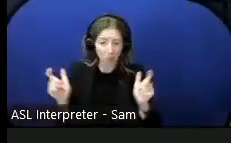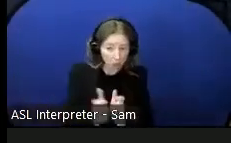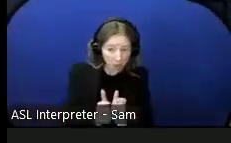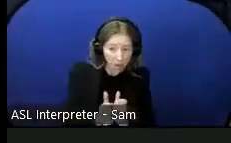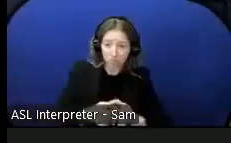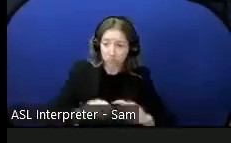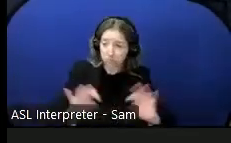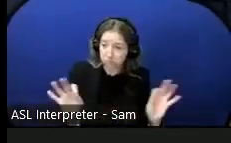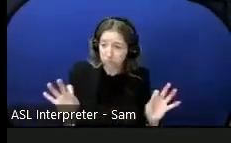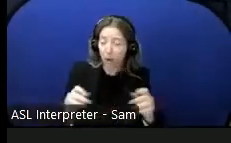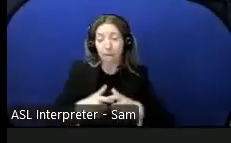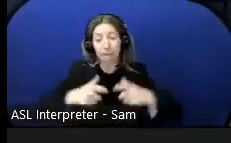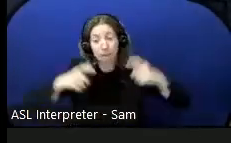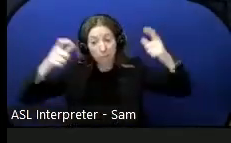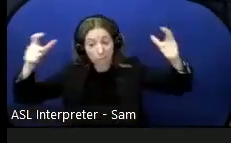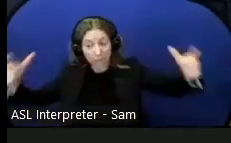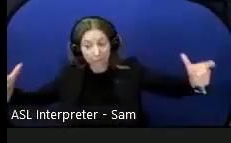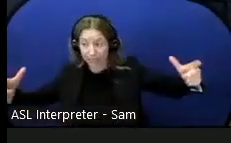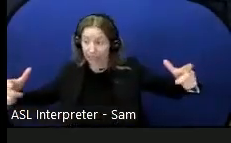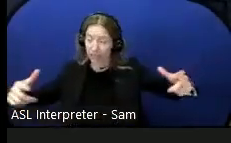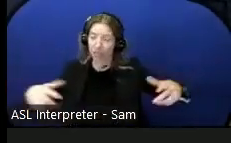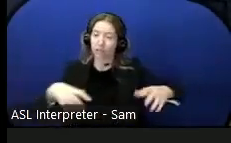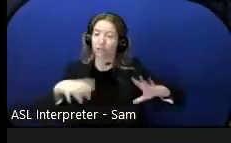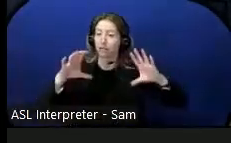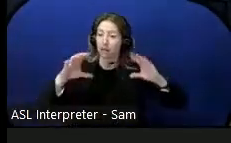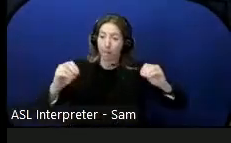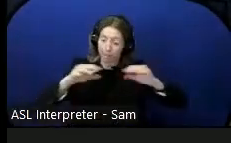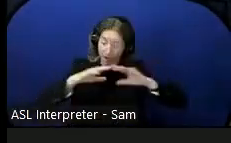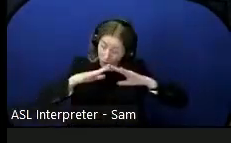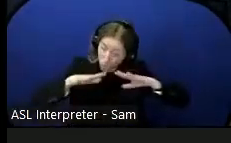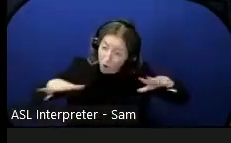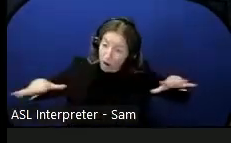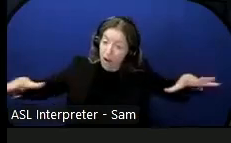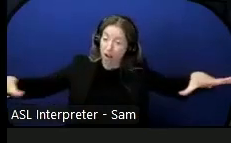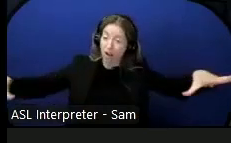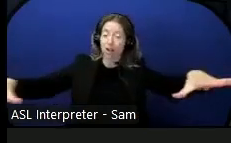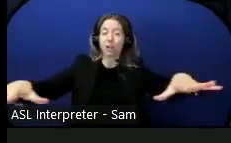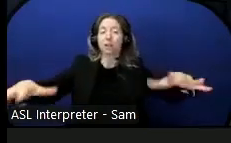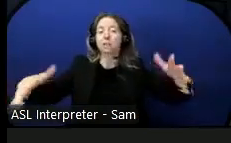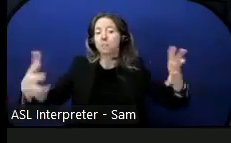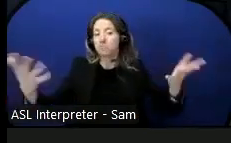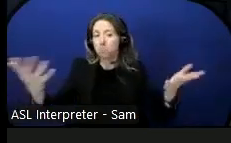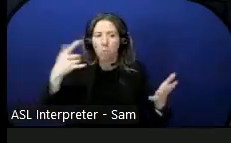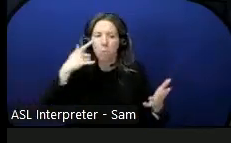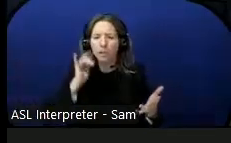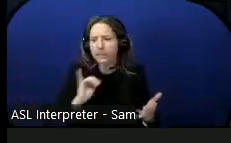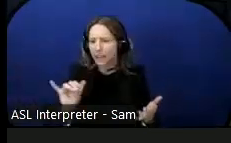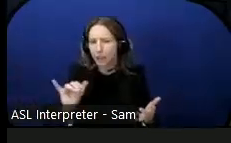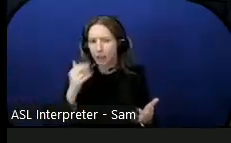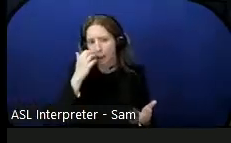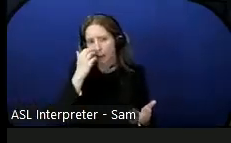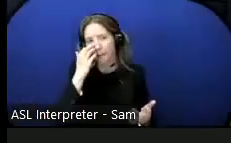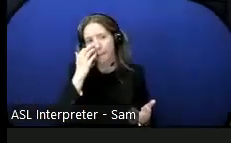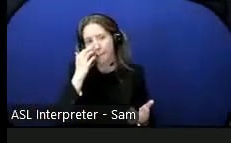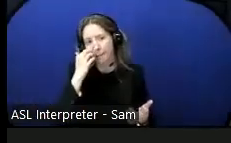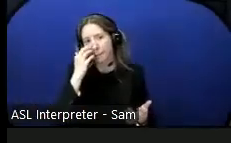you're looking at your resources, you might be looking at complaints and concerns voiced by the people you support internally and externally,